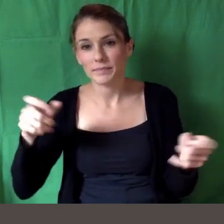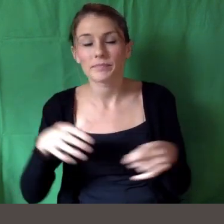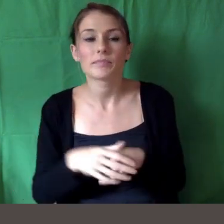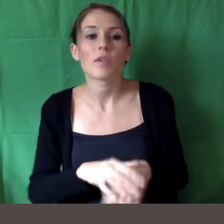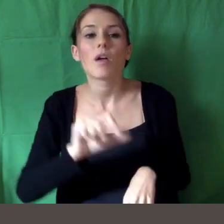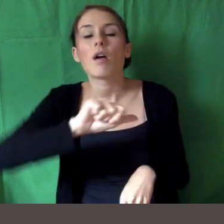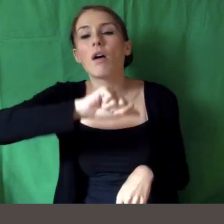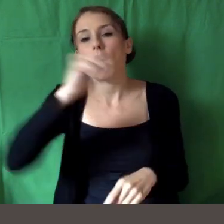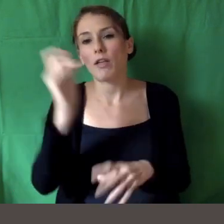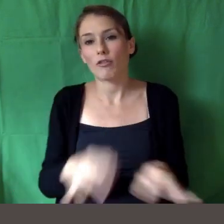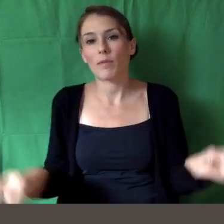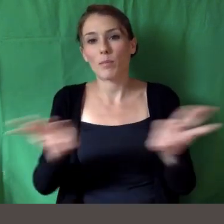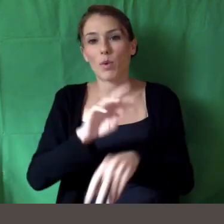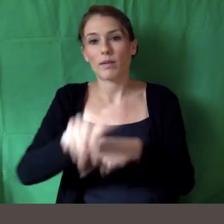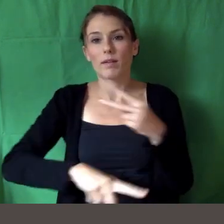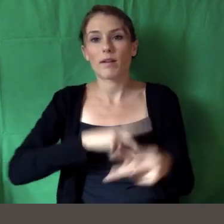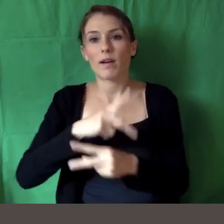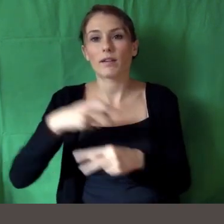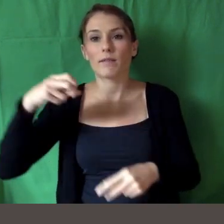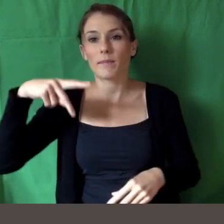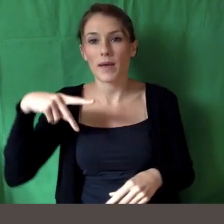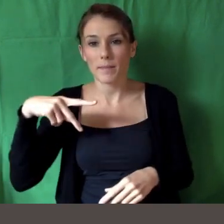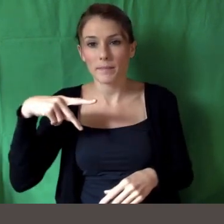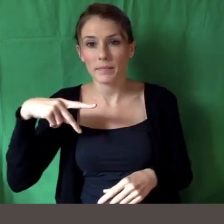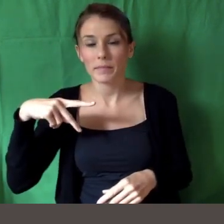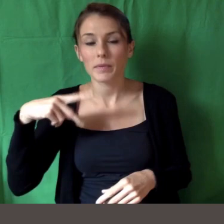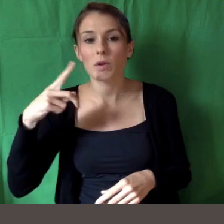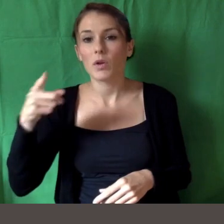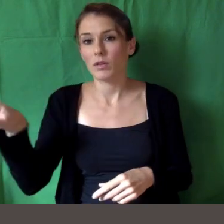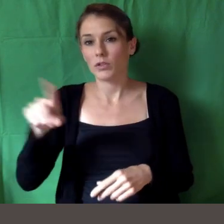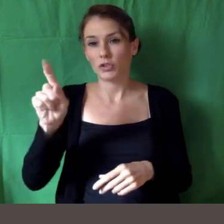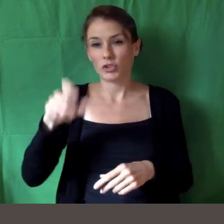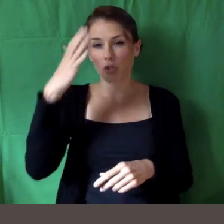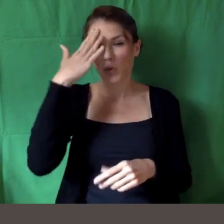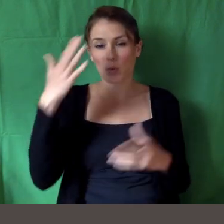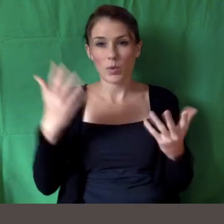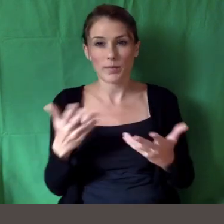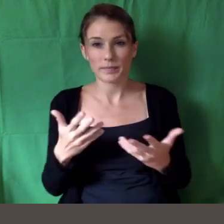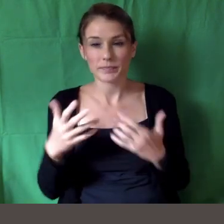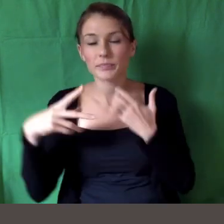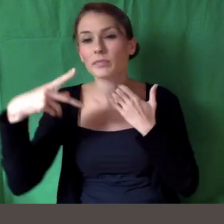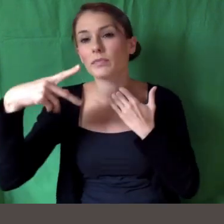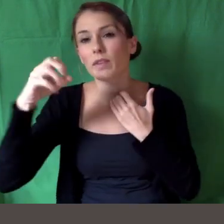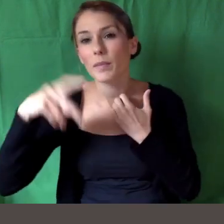Another important type of PEP that I think you all should know about is the PEP for capturing